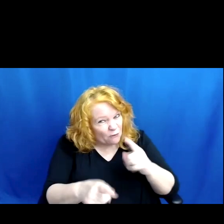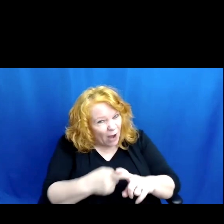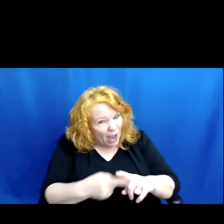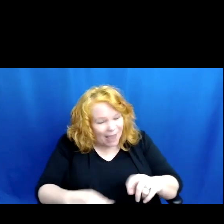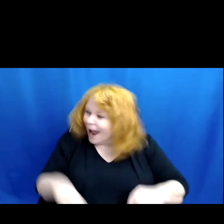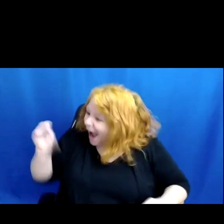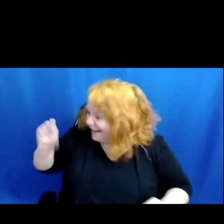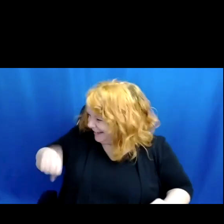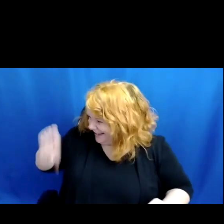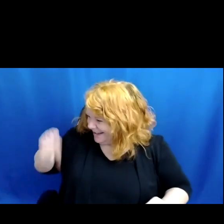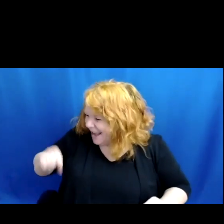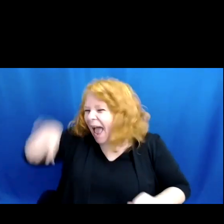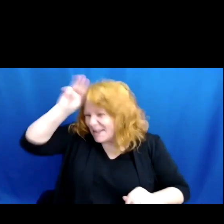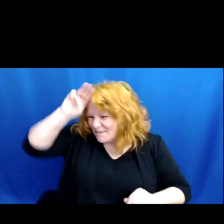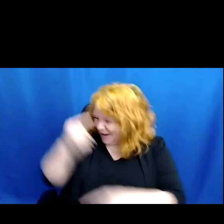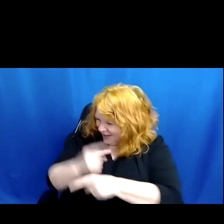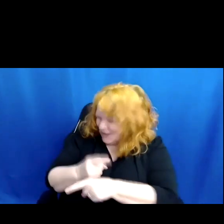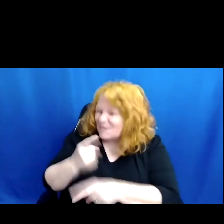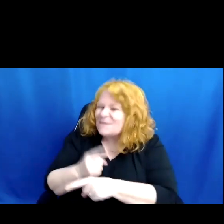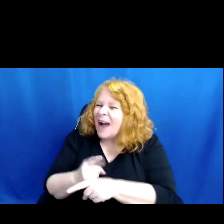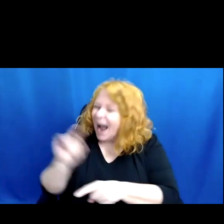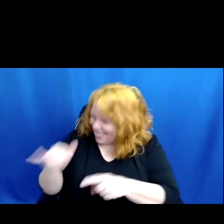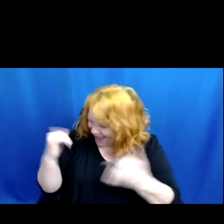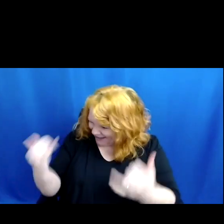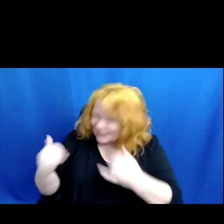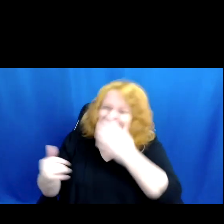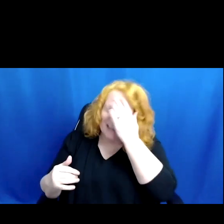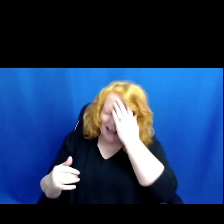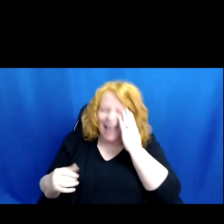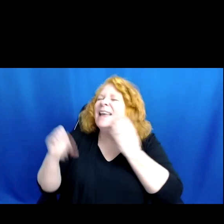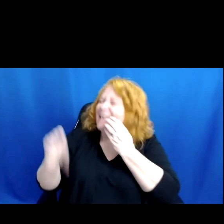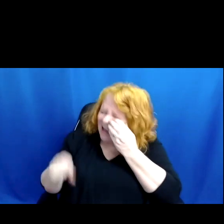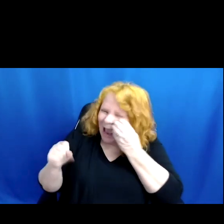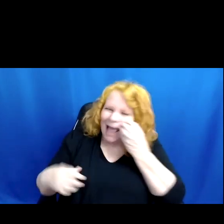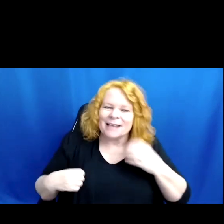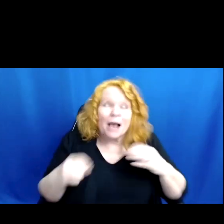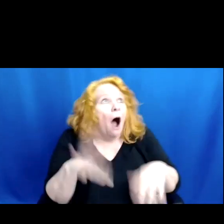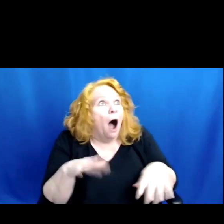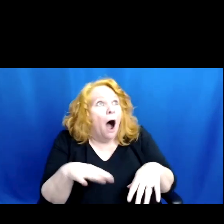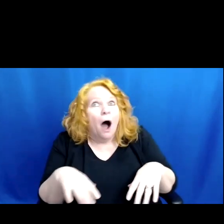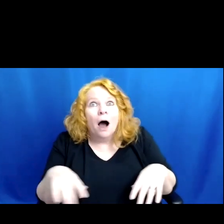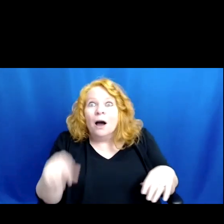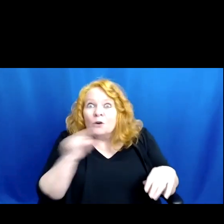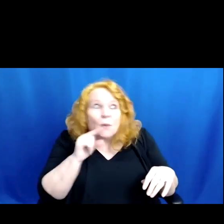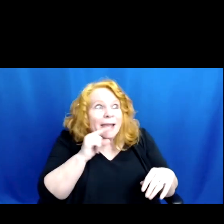Yes. Marvin, it is that day. It’s today.